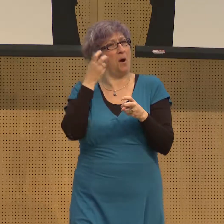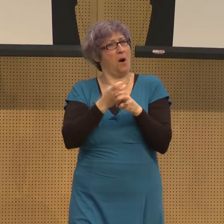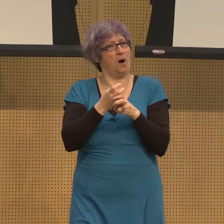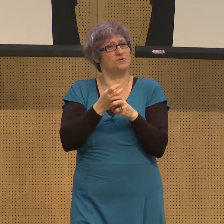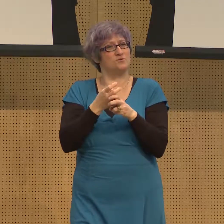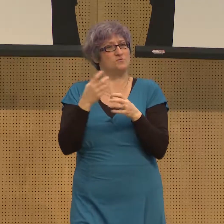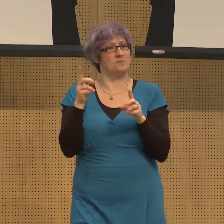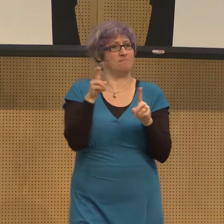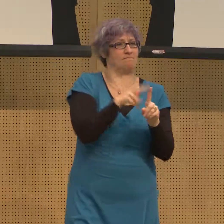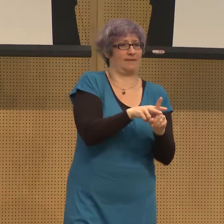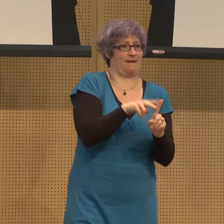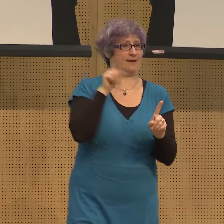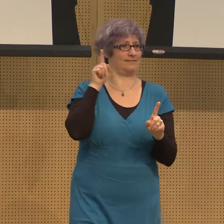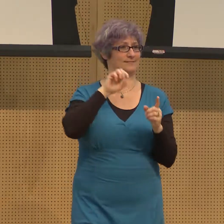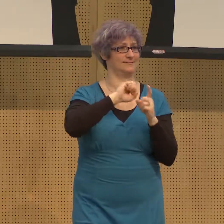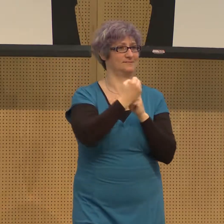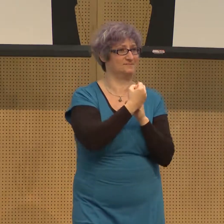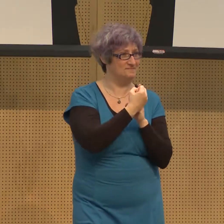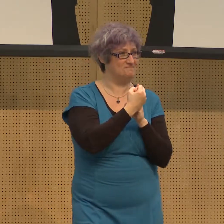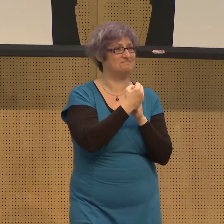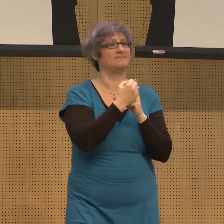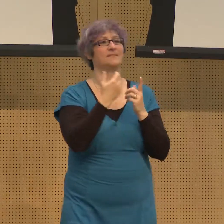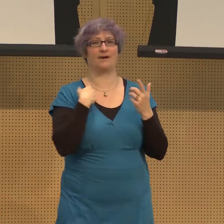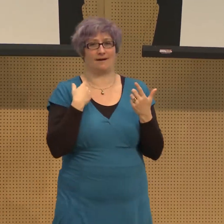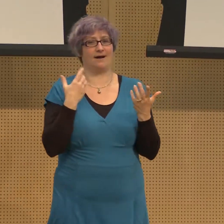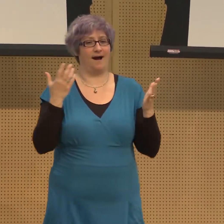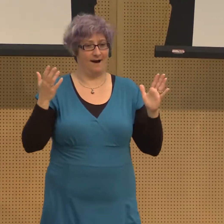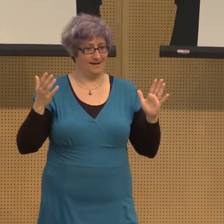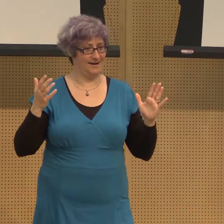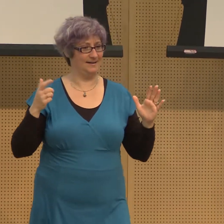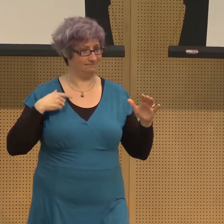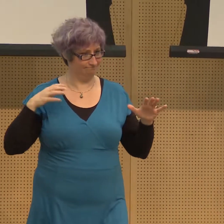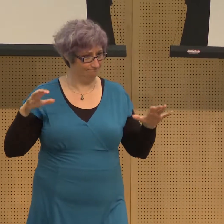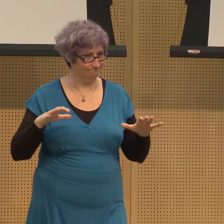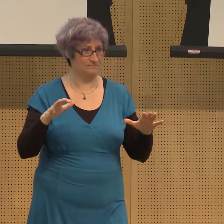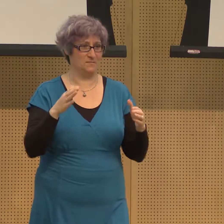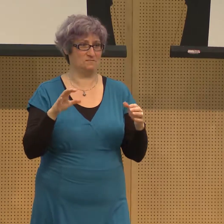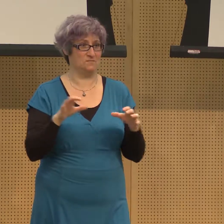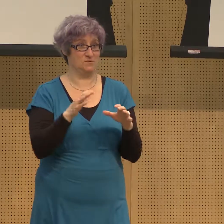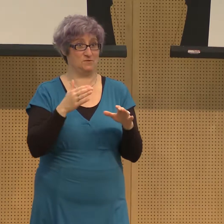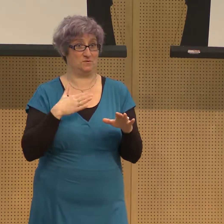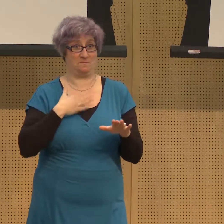that seemed very foreign to this kind of situation.